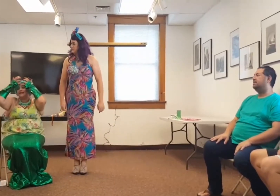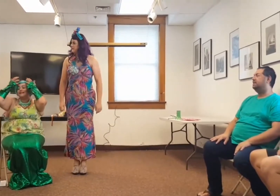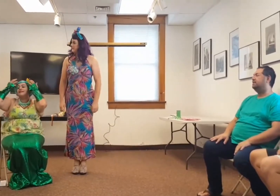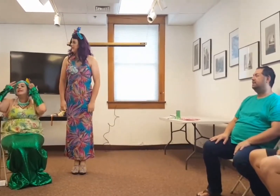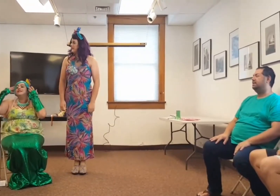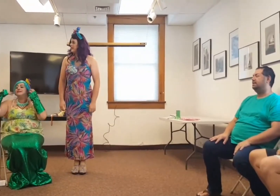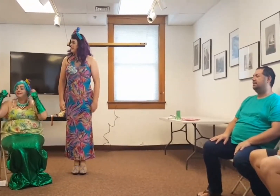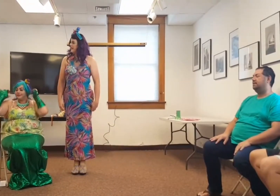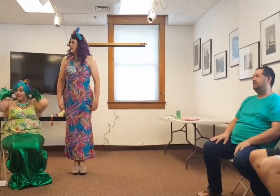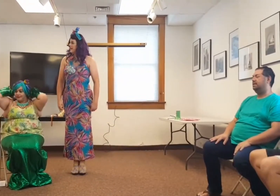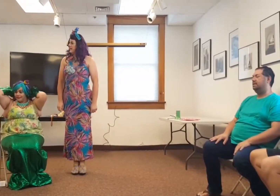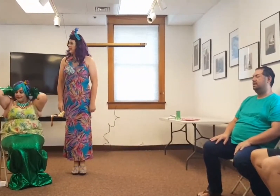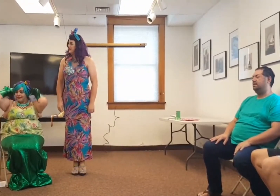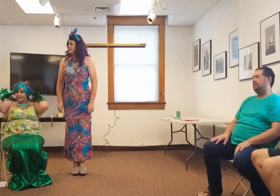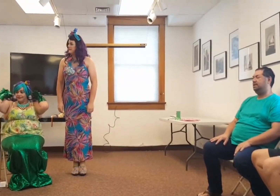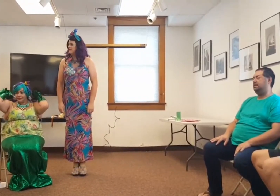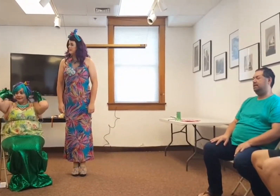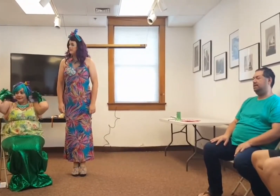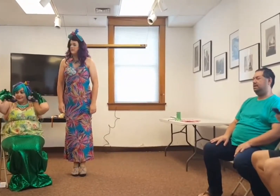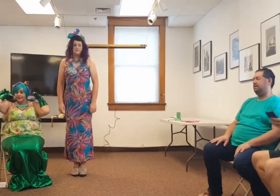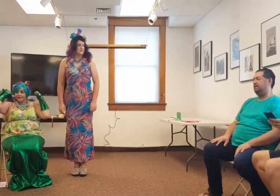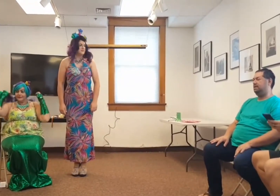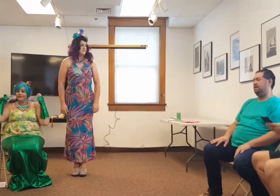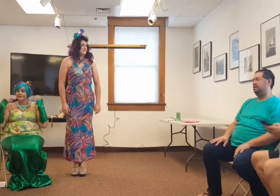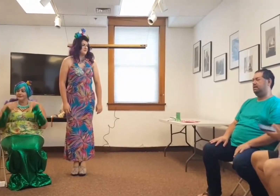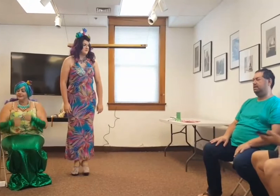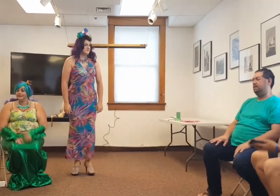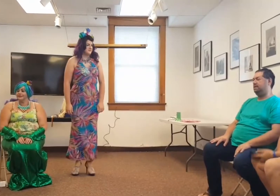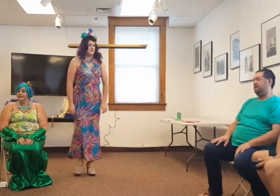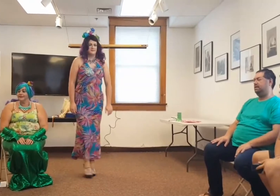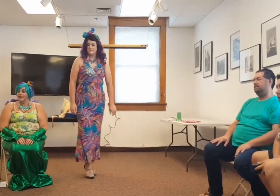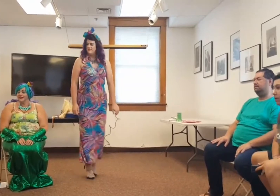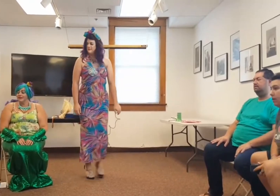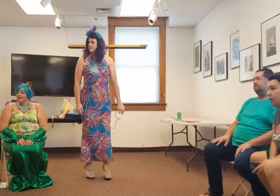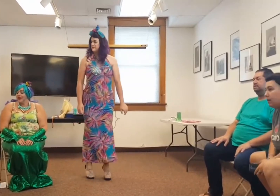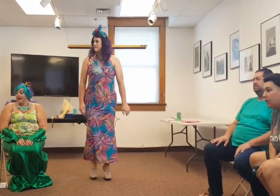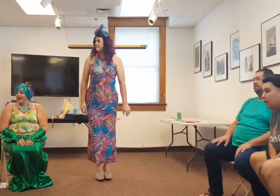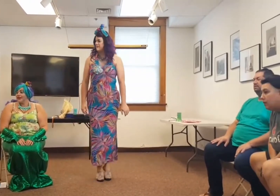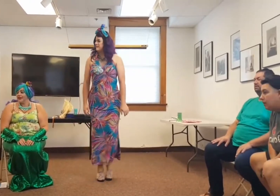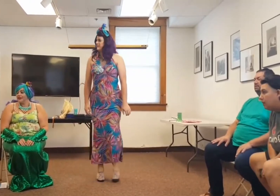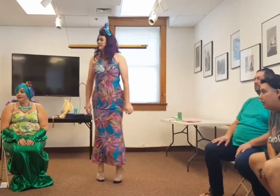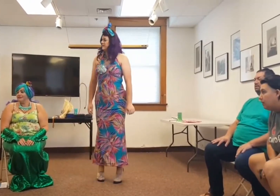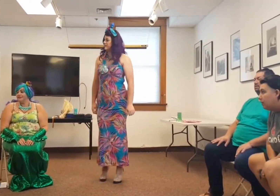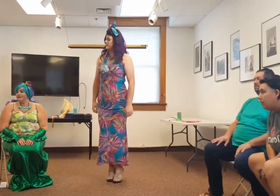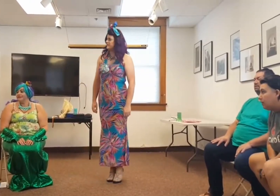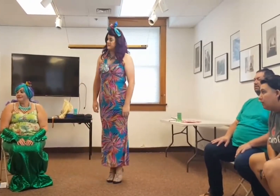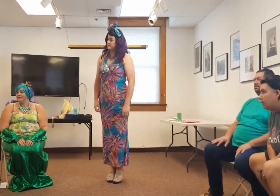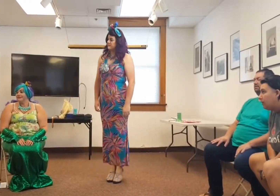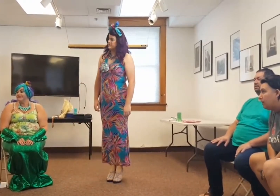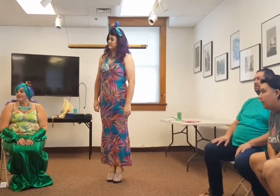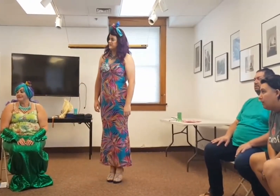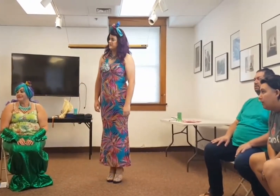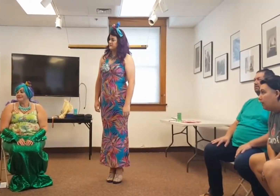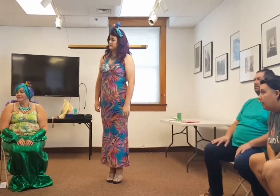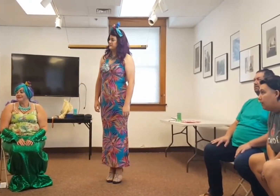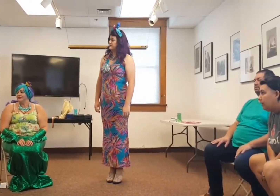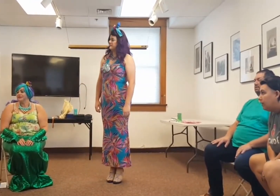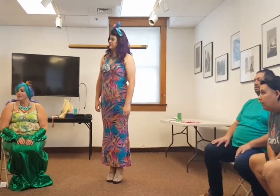*their craft is coming apart* CALI: I don't know. I think you need better glue. We'll help you fix it afterwards.